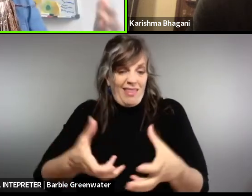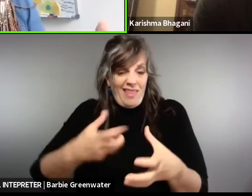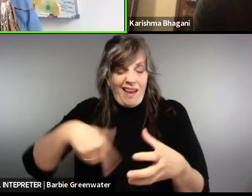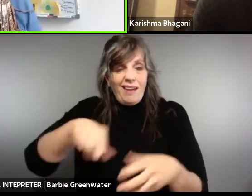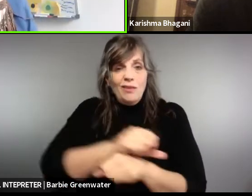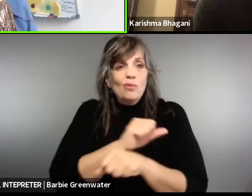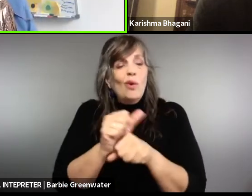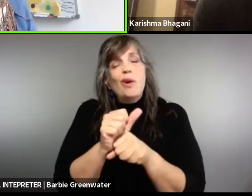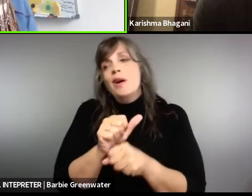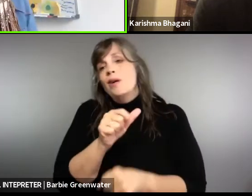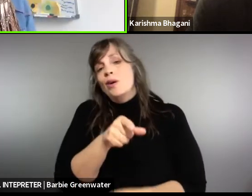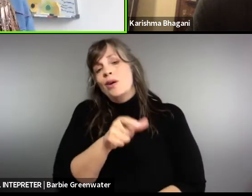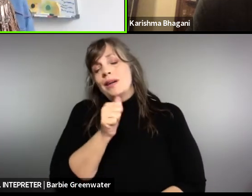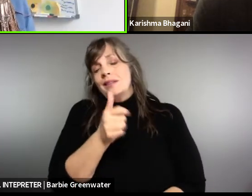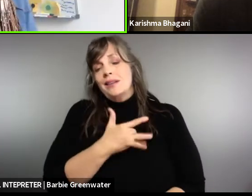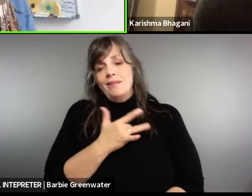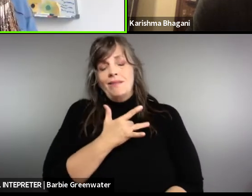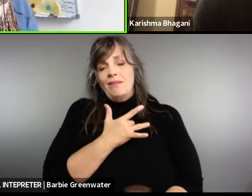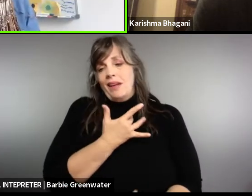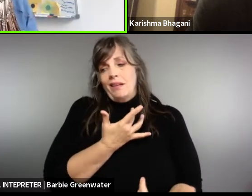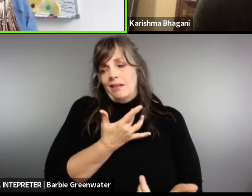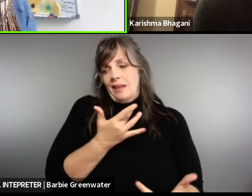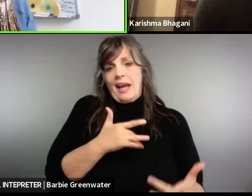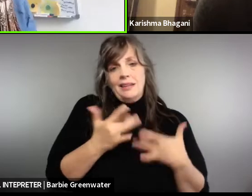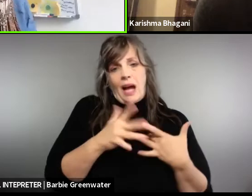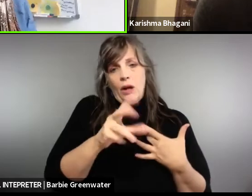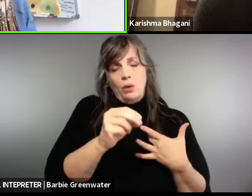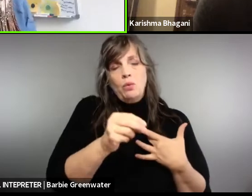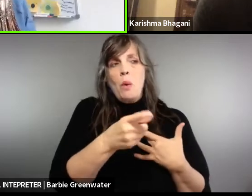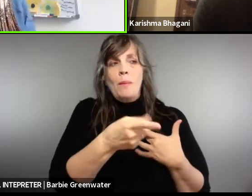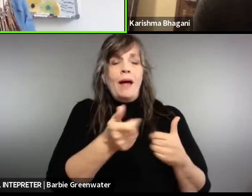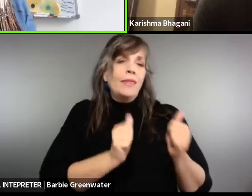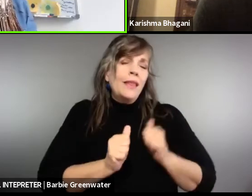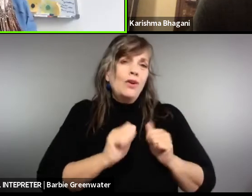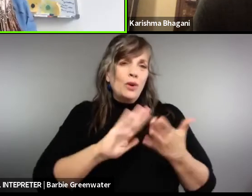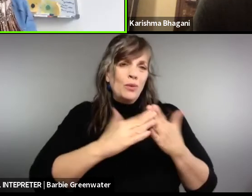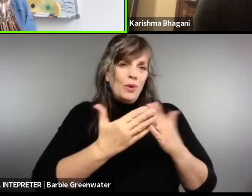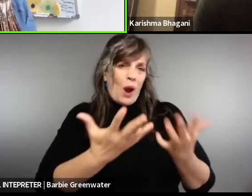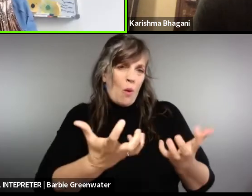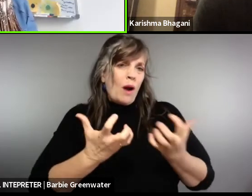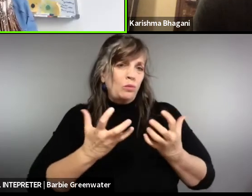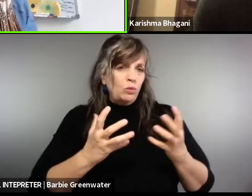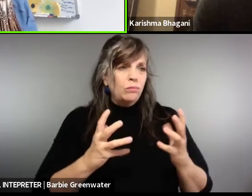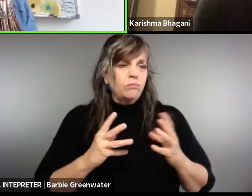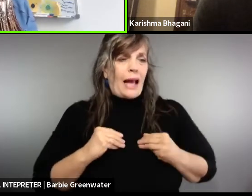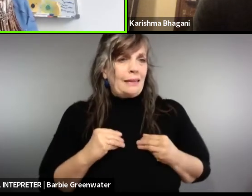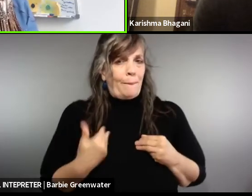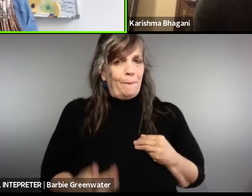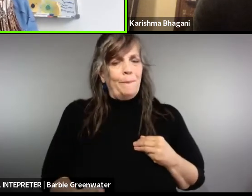but they did it to be accepted within the theater community. And what I realized very quickly, is I said